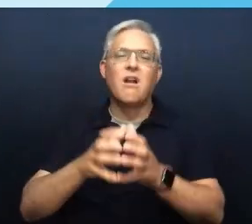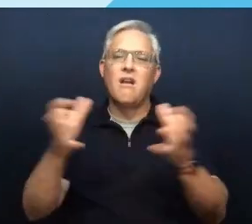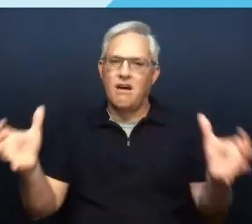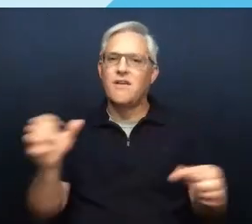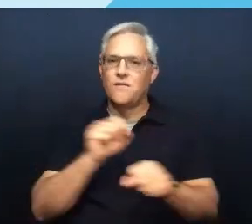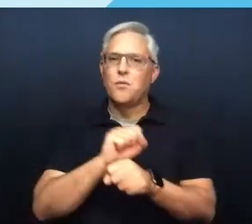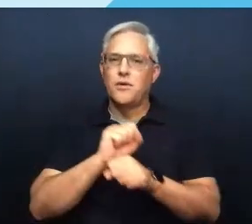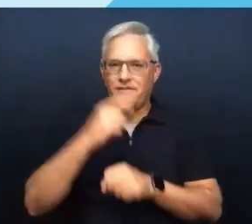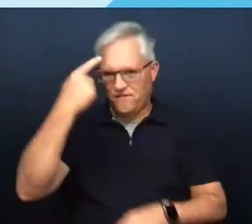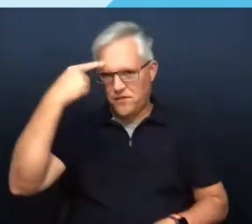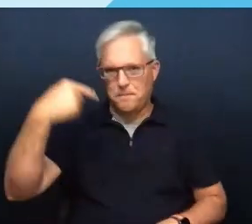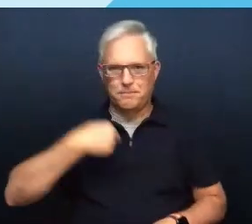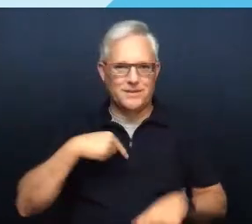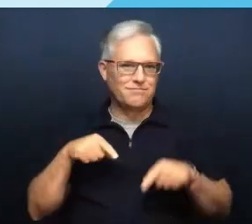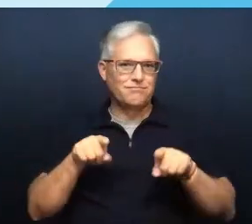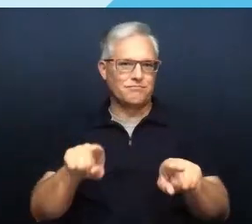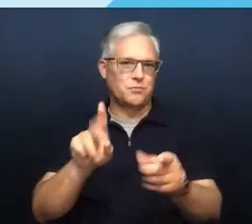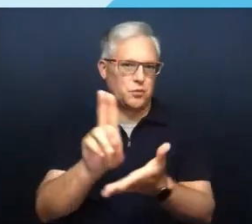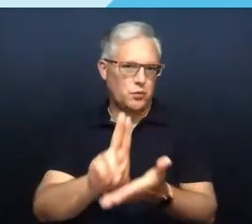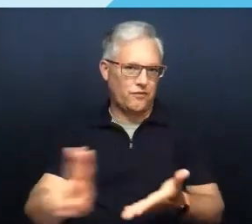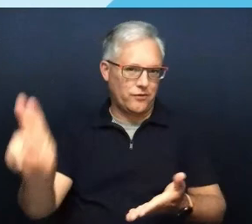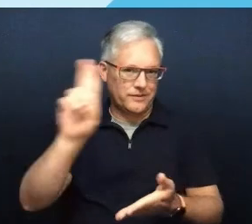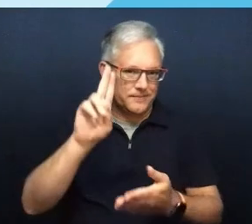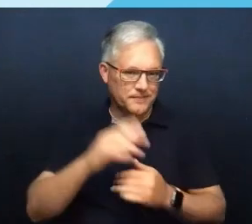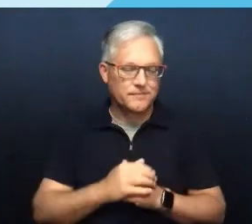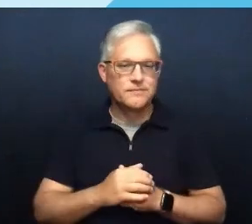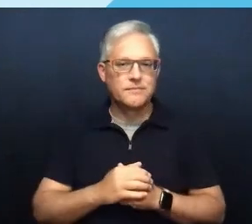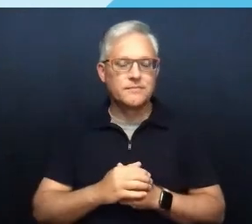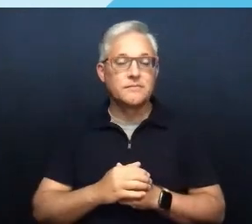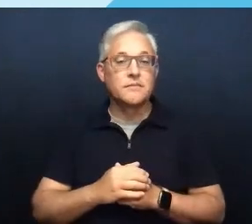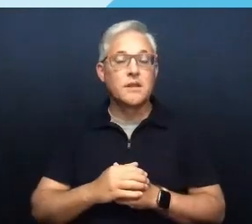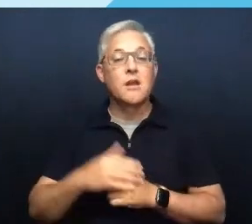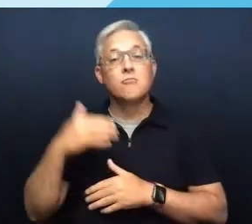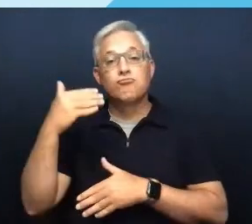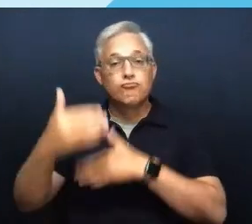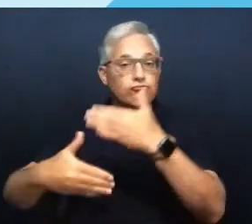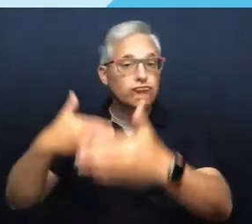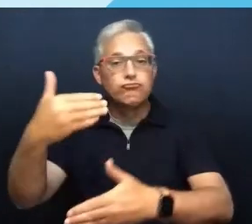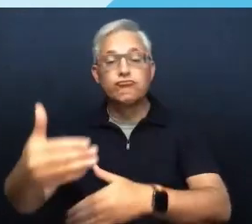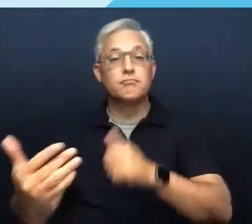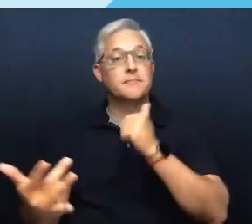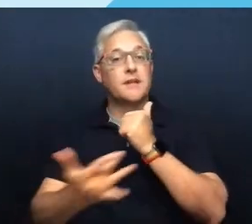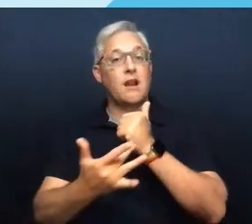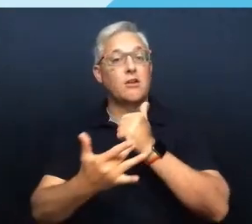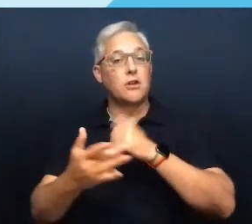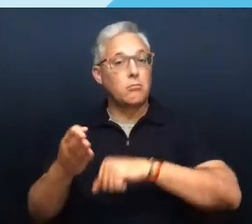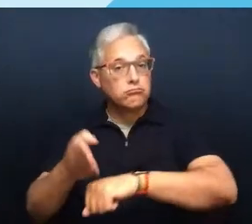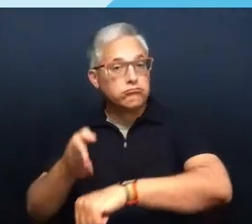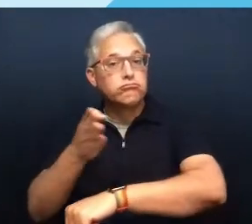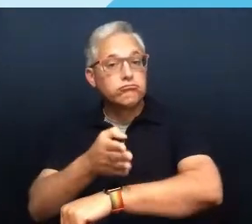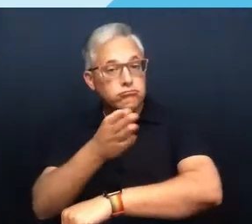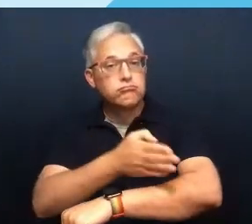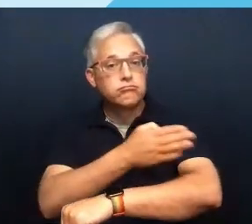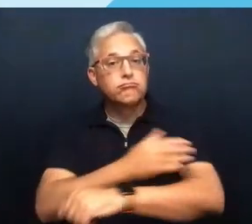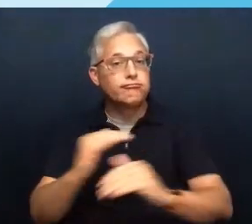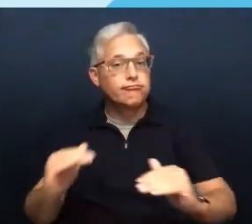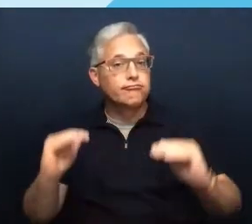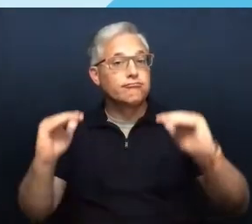As technology improved though, now there's things, there's so much more that makes